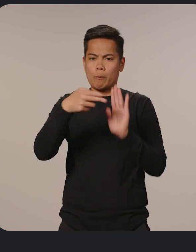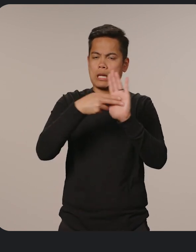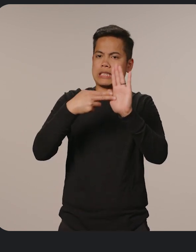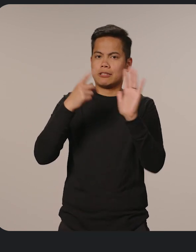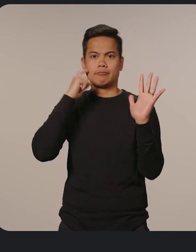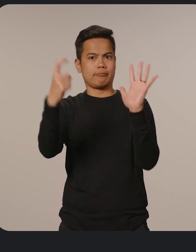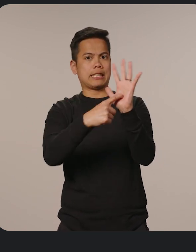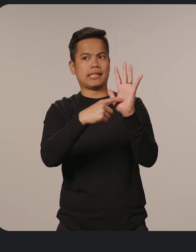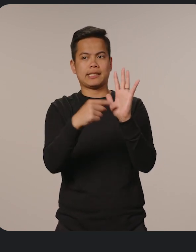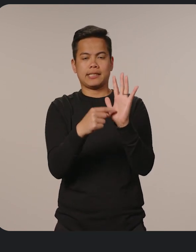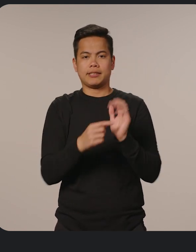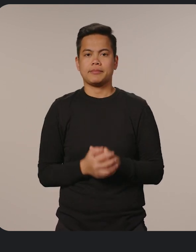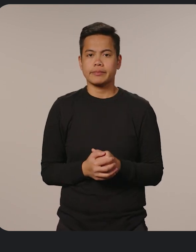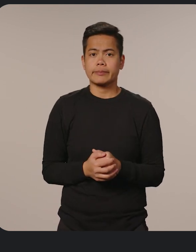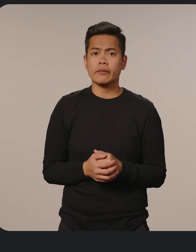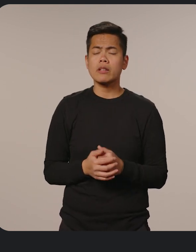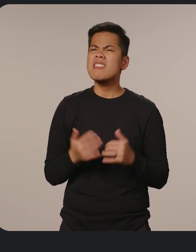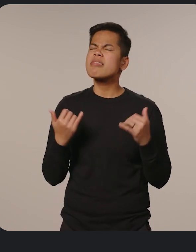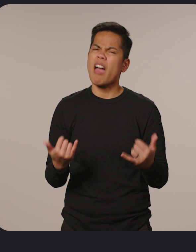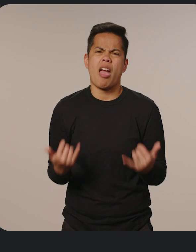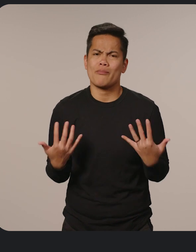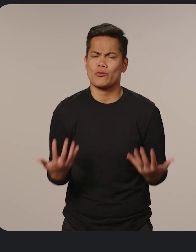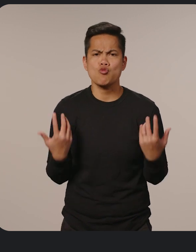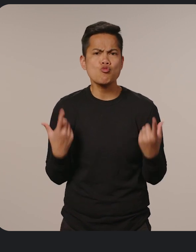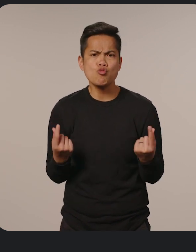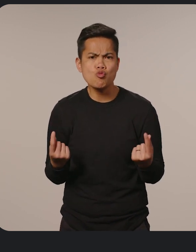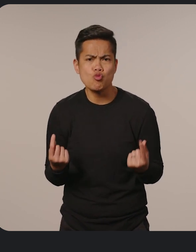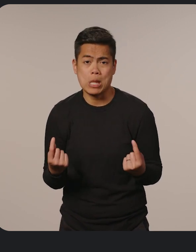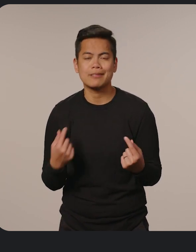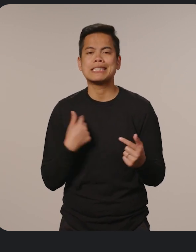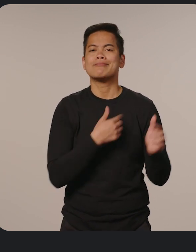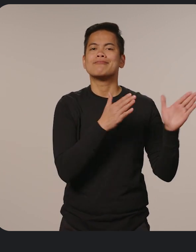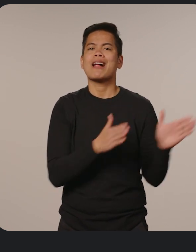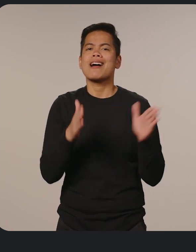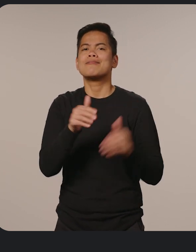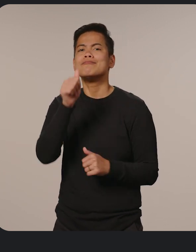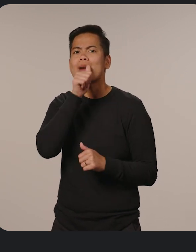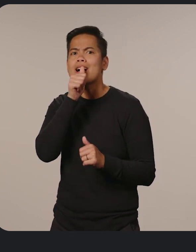We are planning a private developer preview that will be available later this fall.